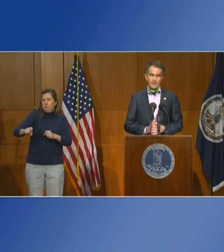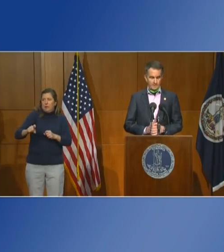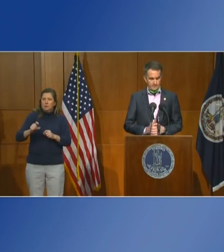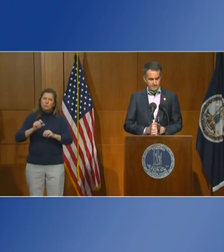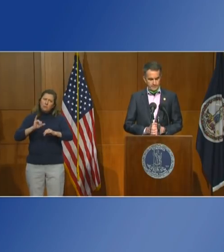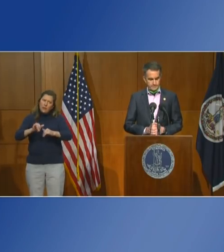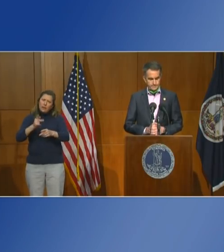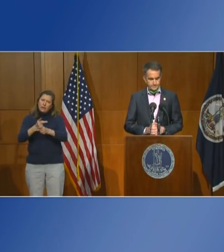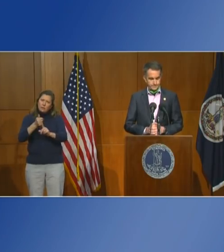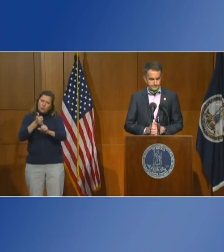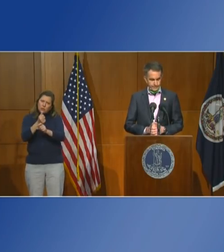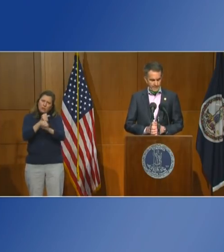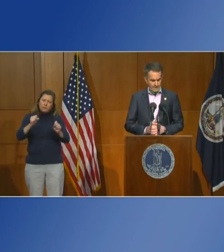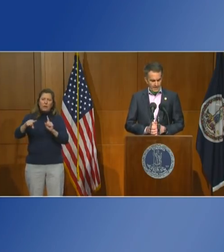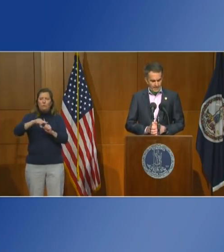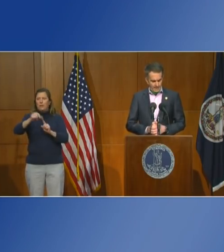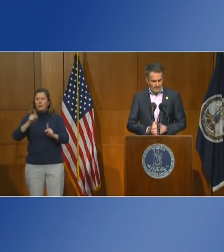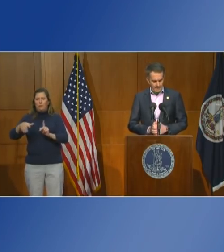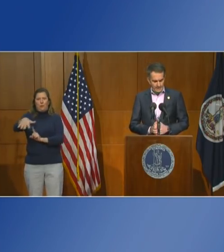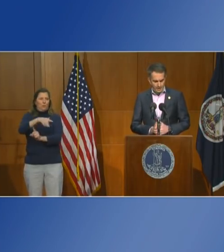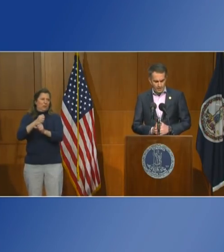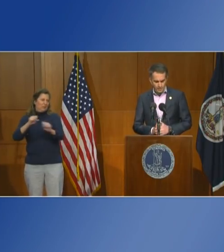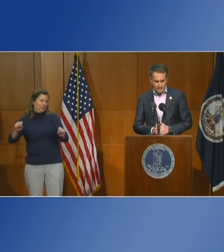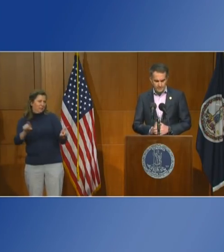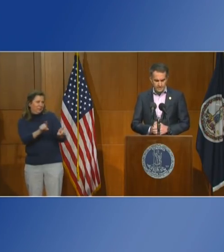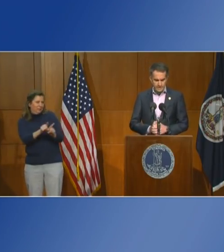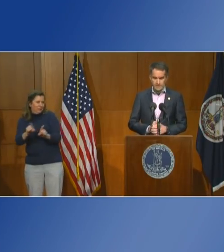FOR THOSE ABLE TO DO SO. AND WEARING FACE COVERINGS IN